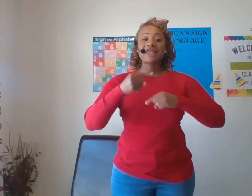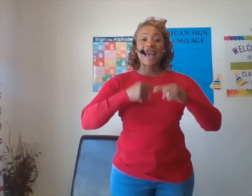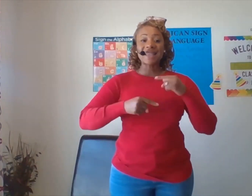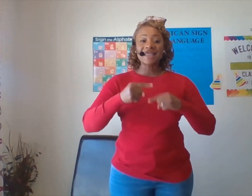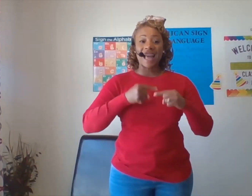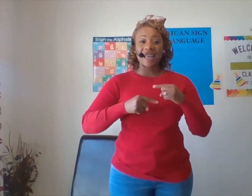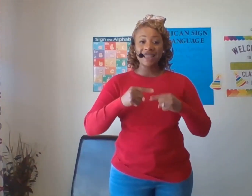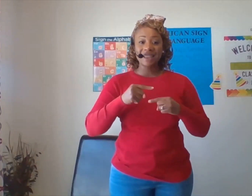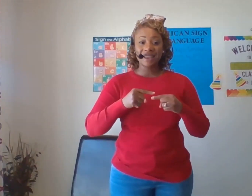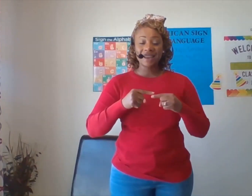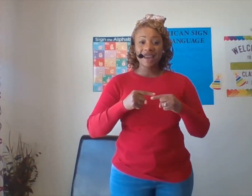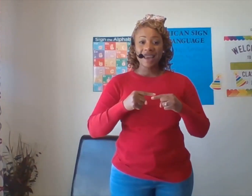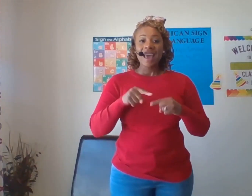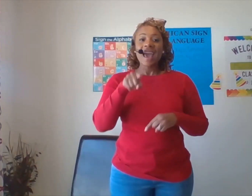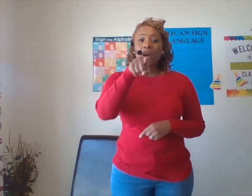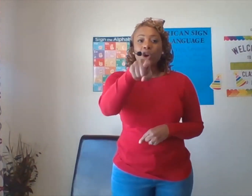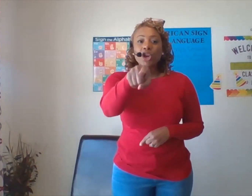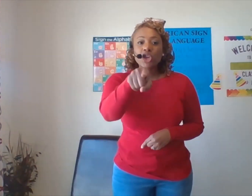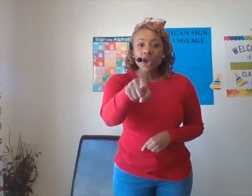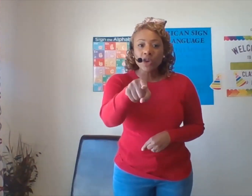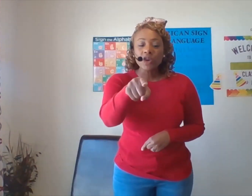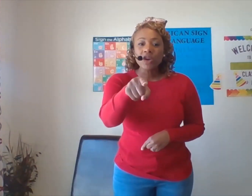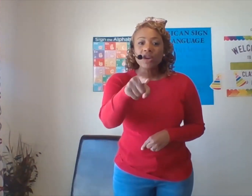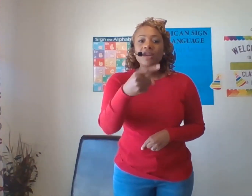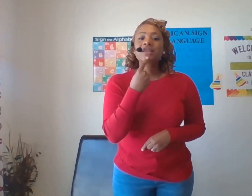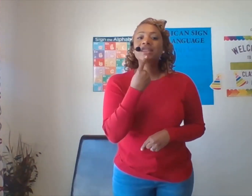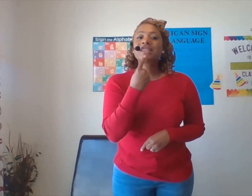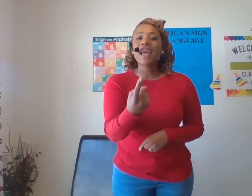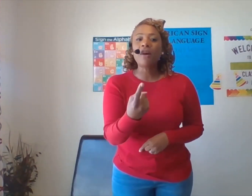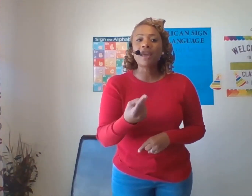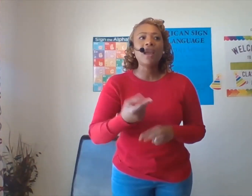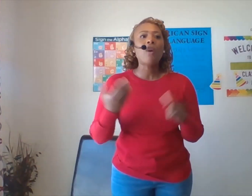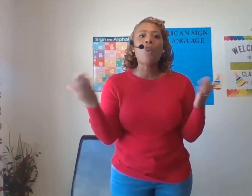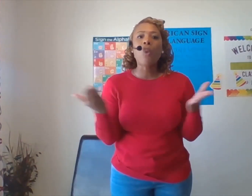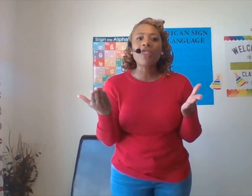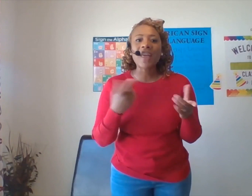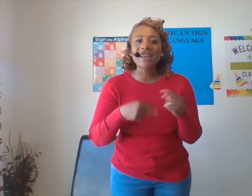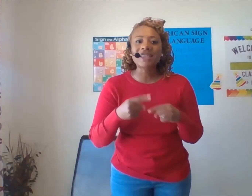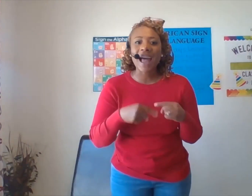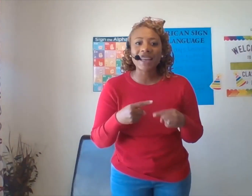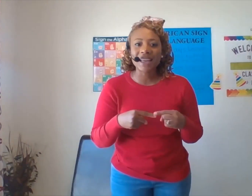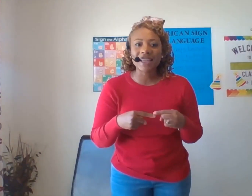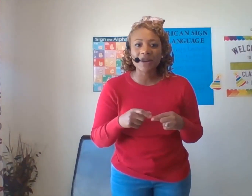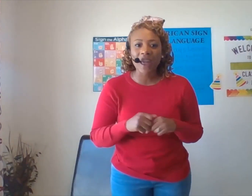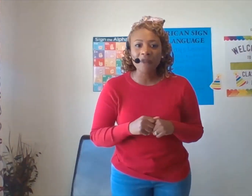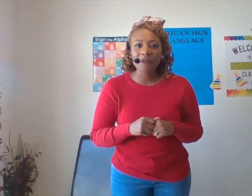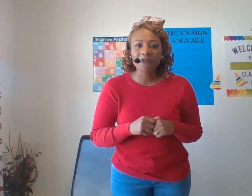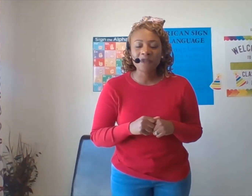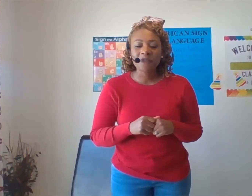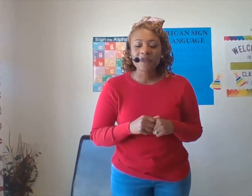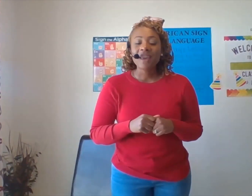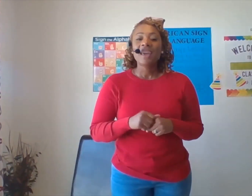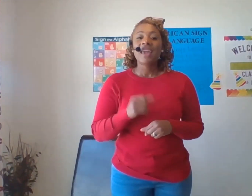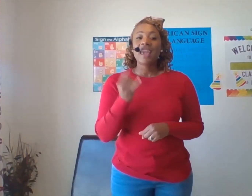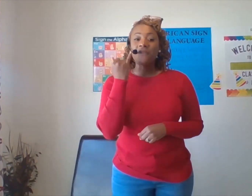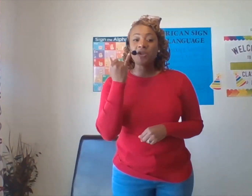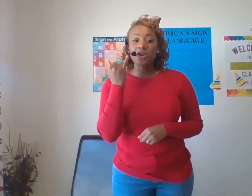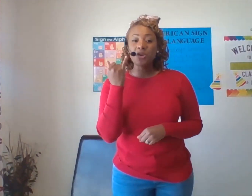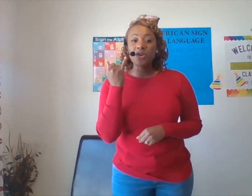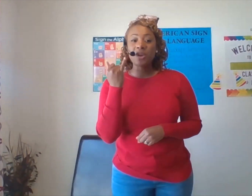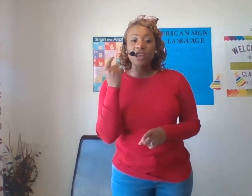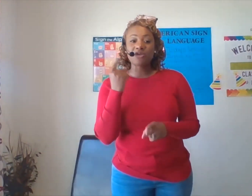sign the sign and I want you to tell me what that sign is okay if you get it